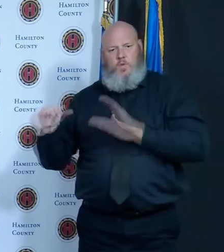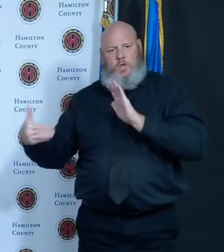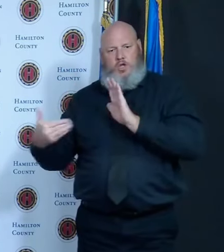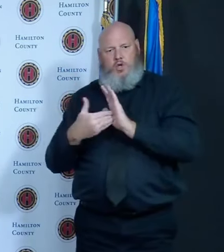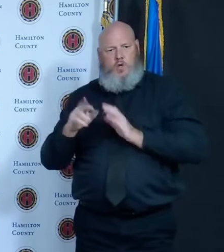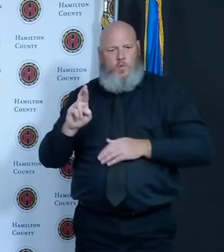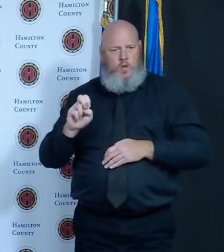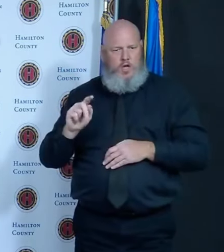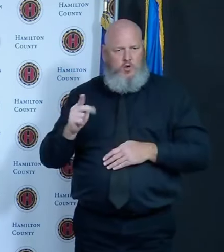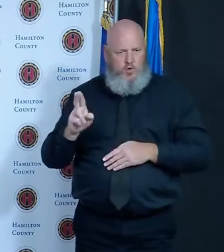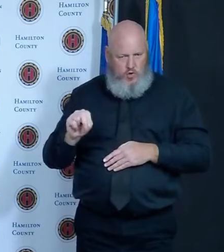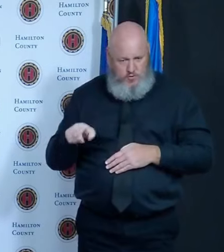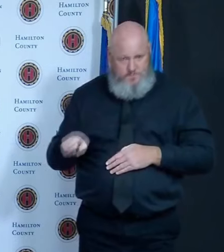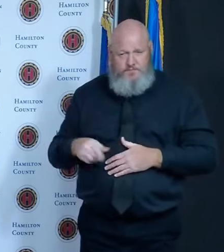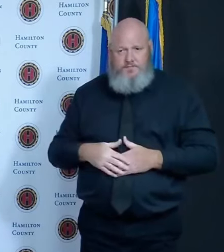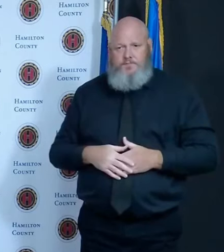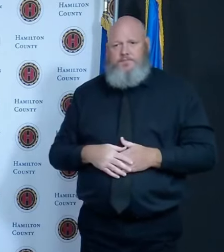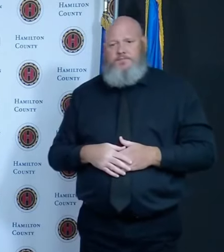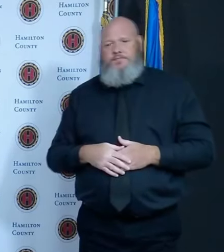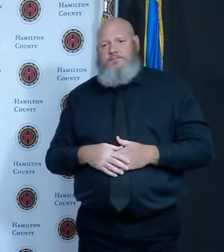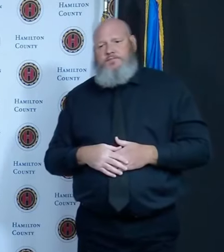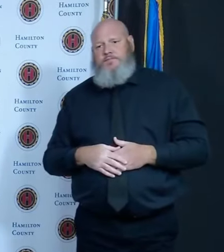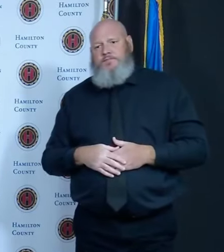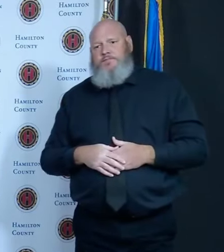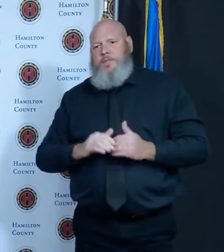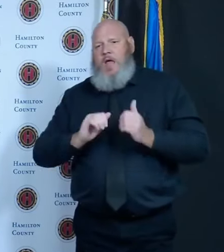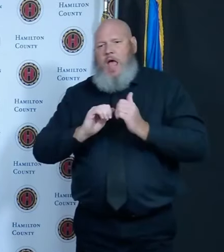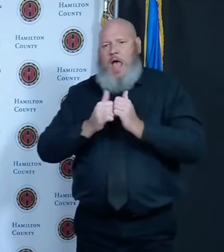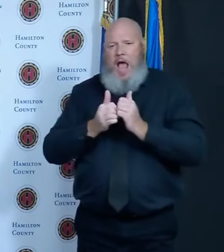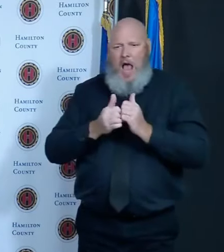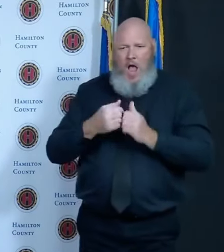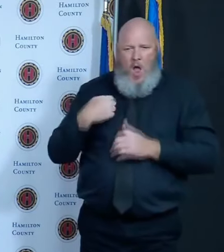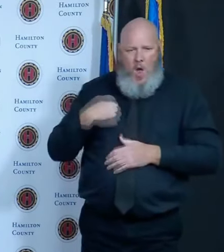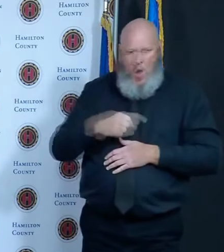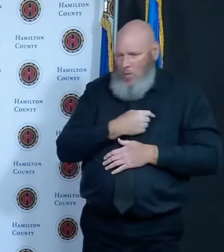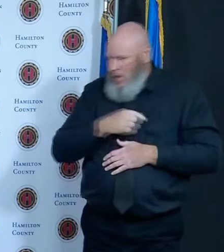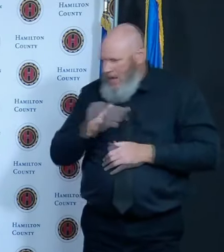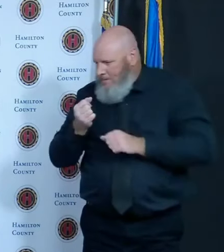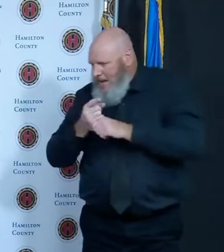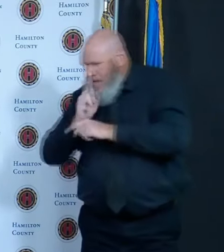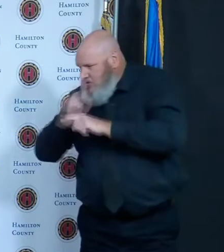commerce and all of our economics in a responsible way that keeps health and